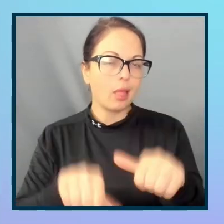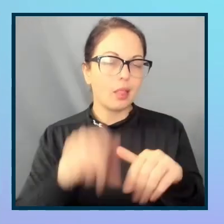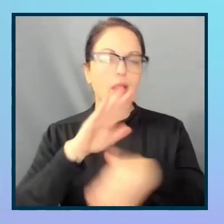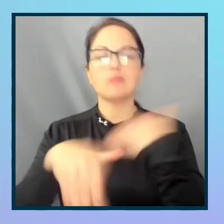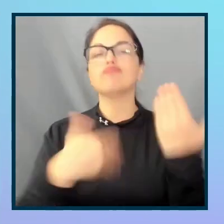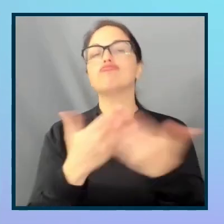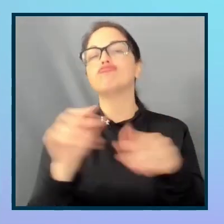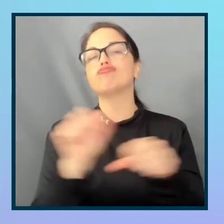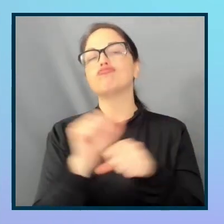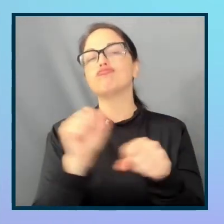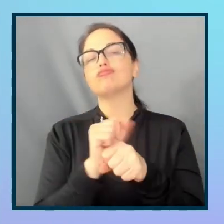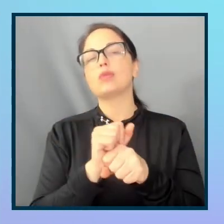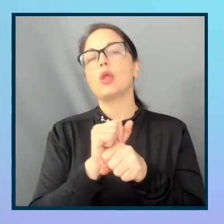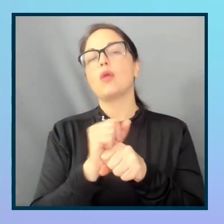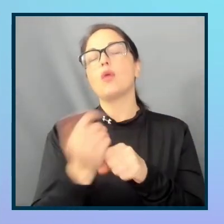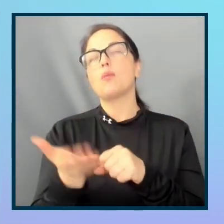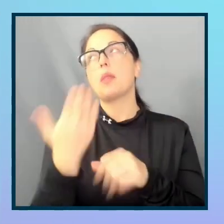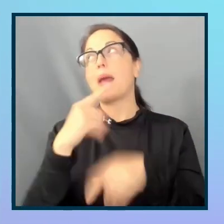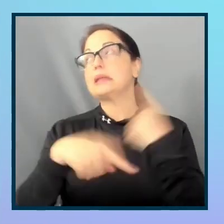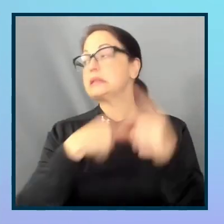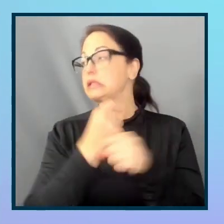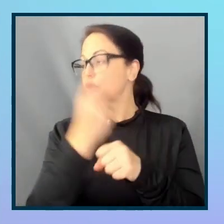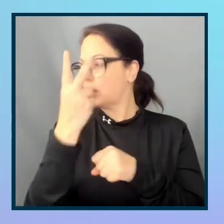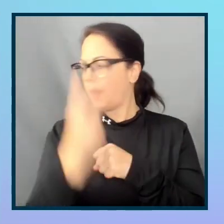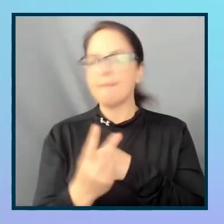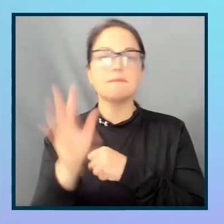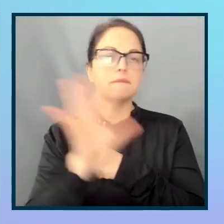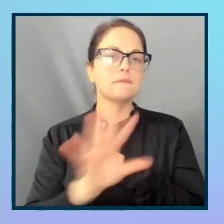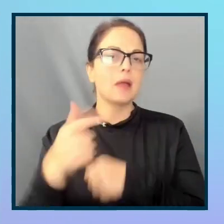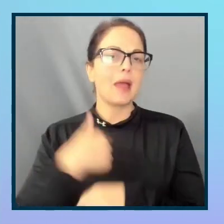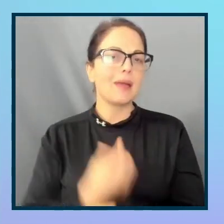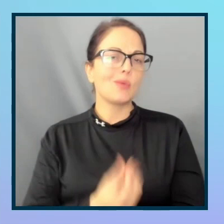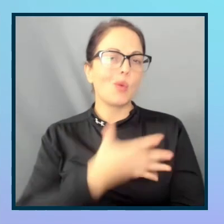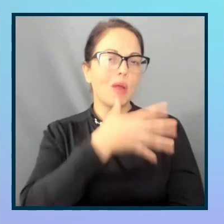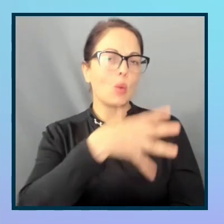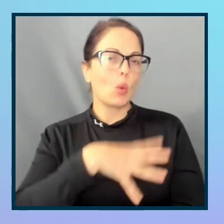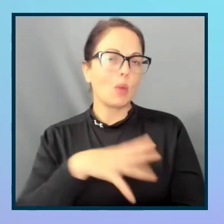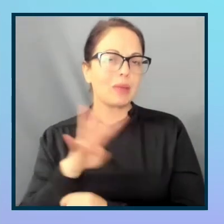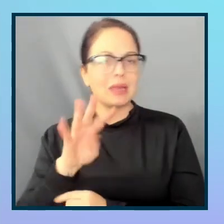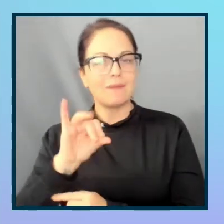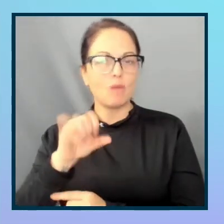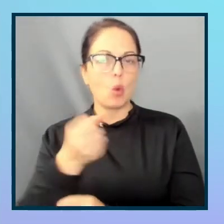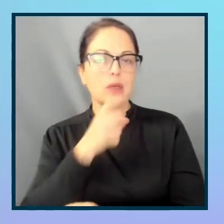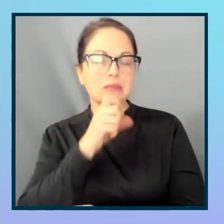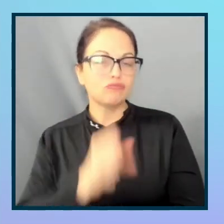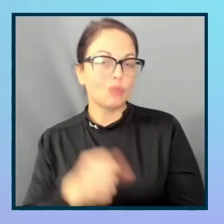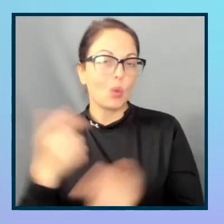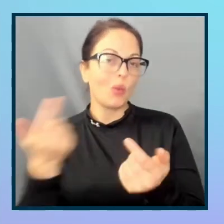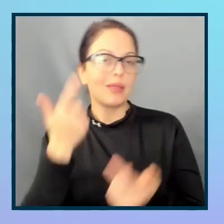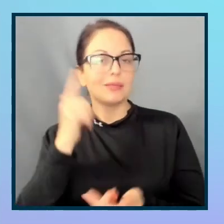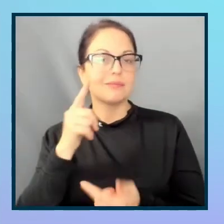for the last year and a half or so. I am a white woman in my forties with long blondish brown hair,